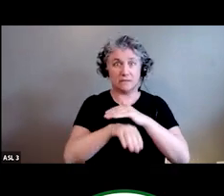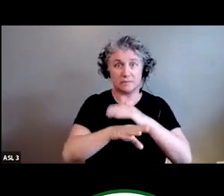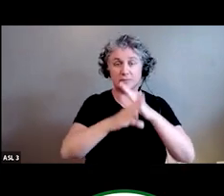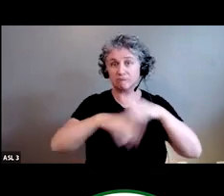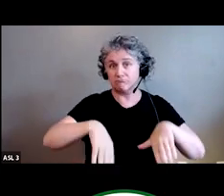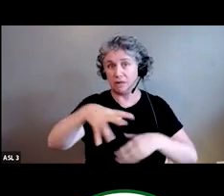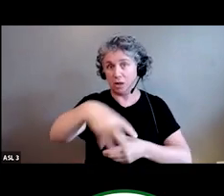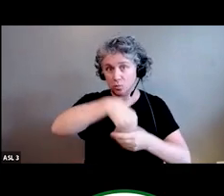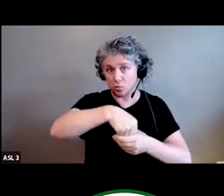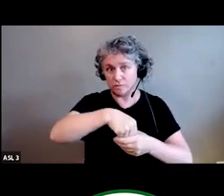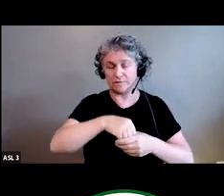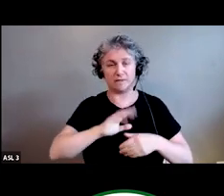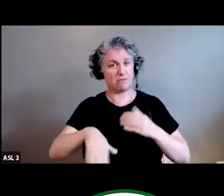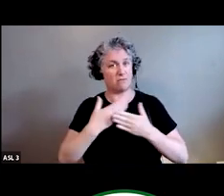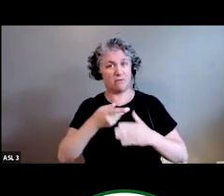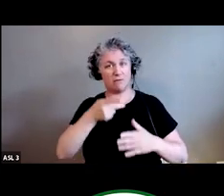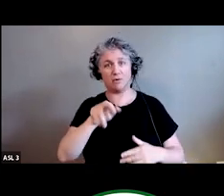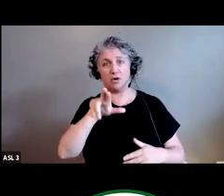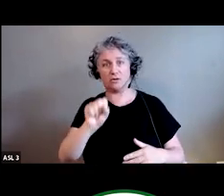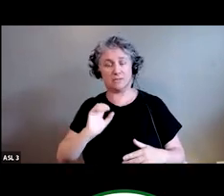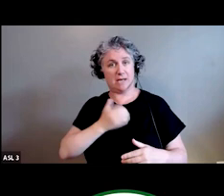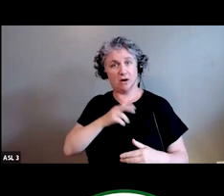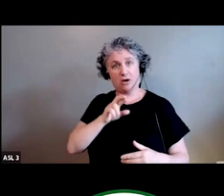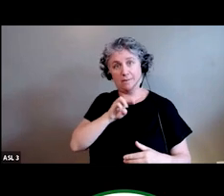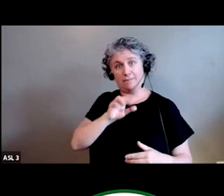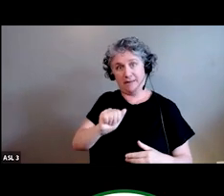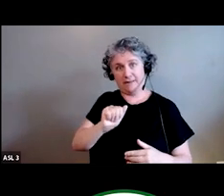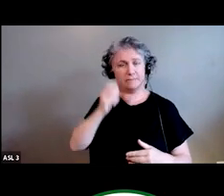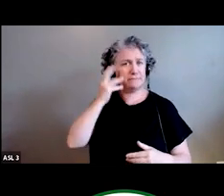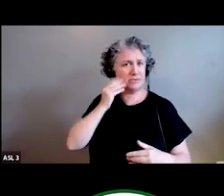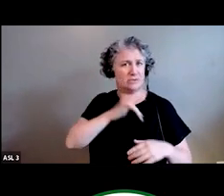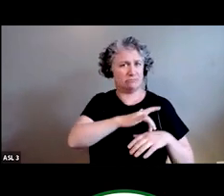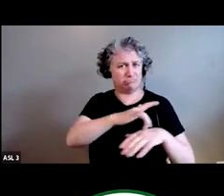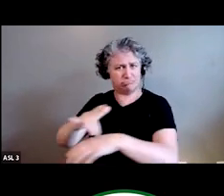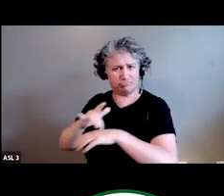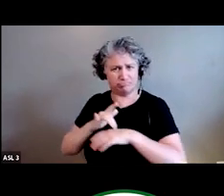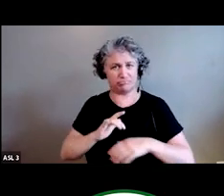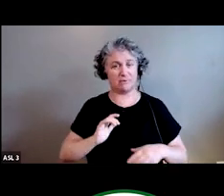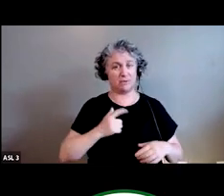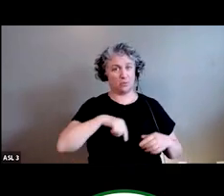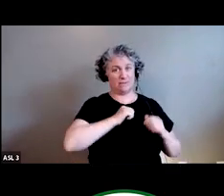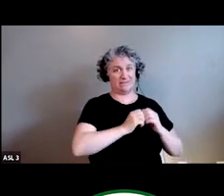we've developed as a charity. And will also be in the form of a PowerPoint that will include a video and some photos